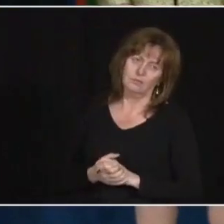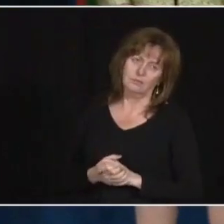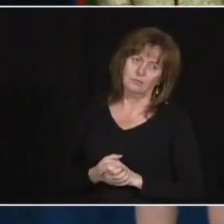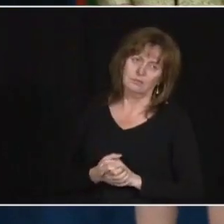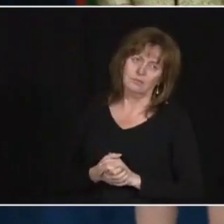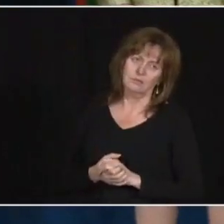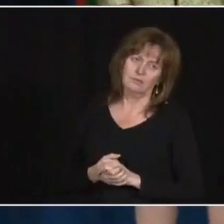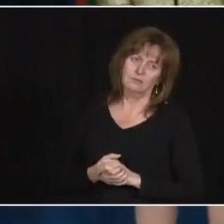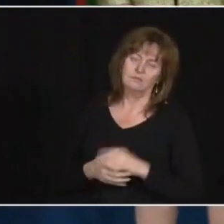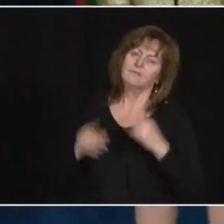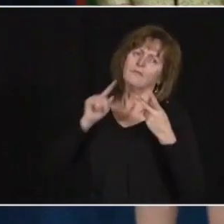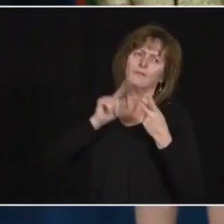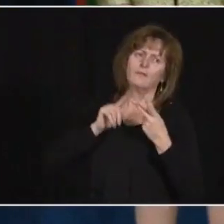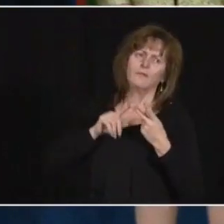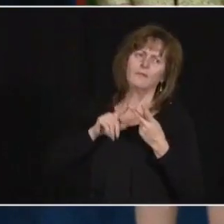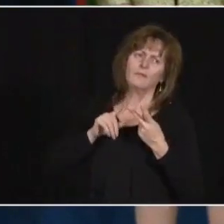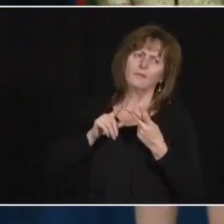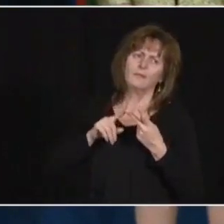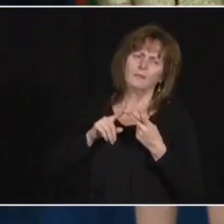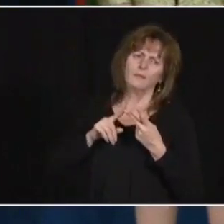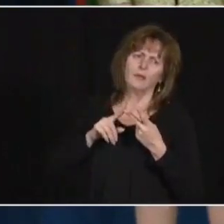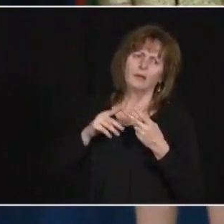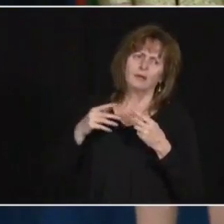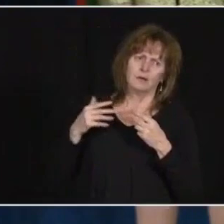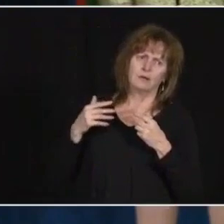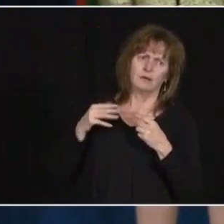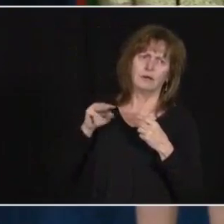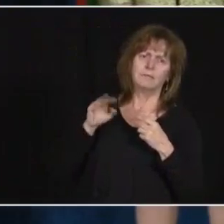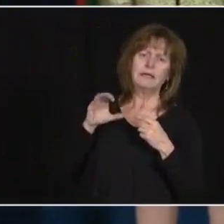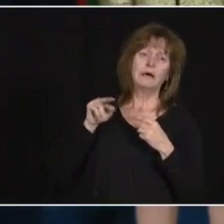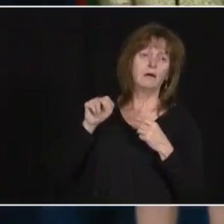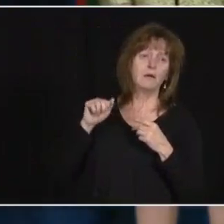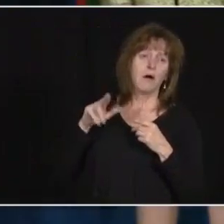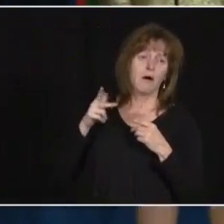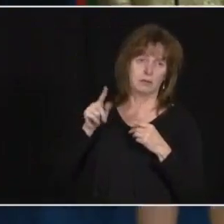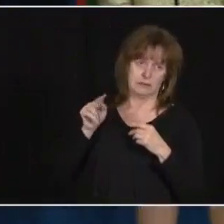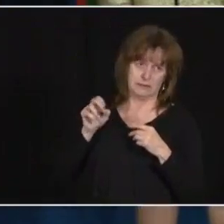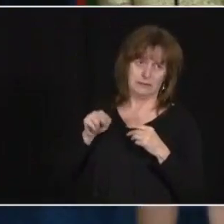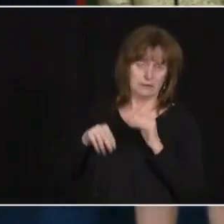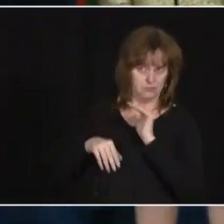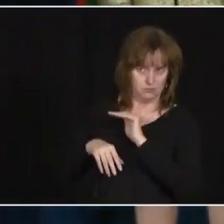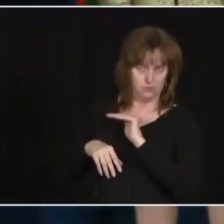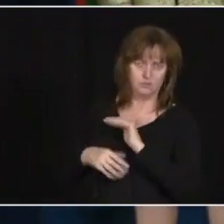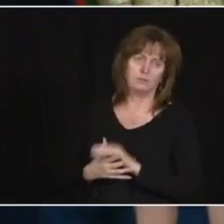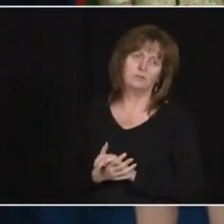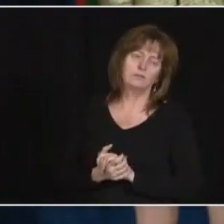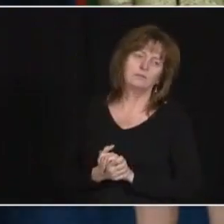premier. My follow-up is probably best directed to Minister McNaughton.